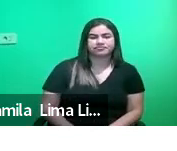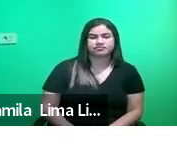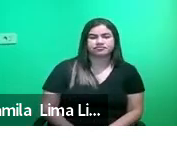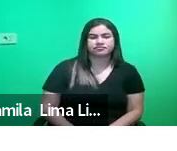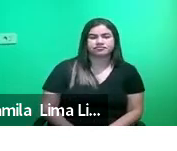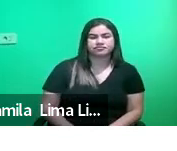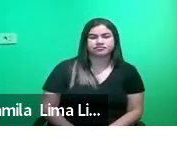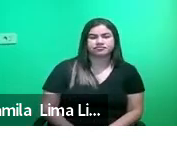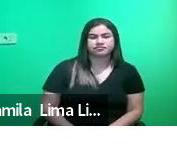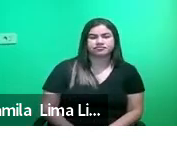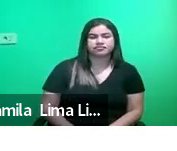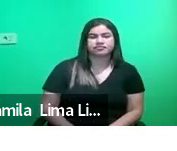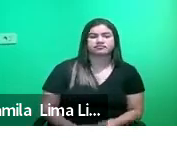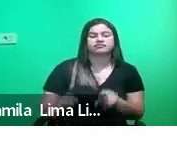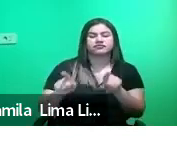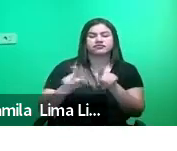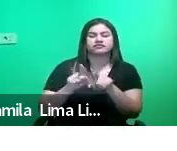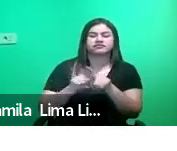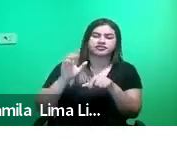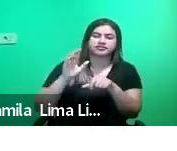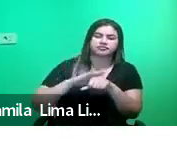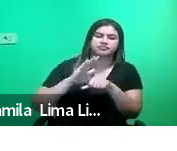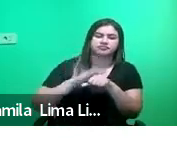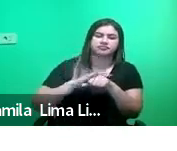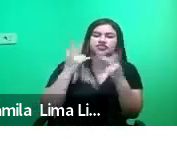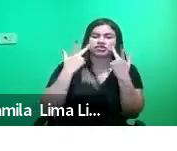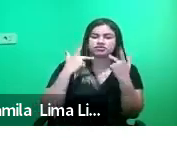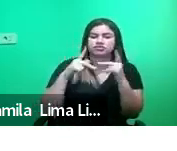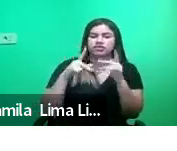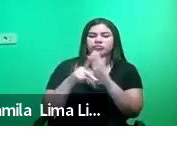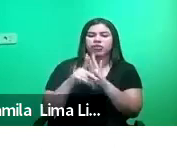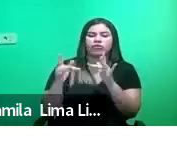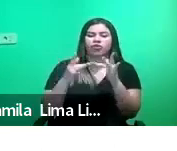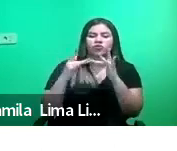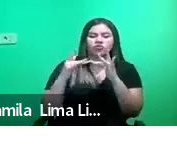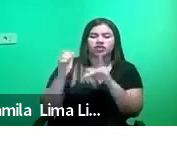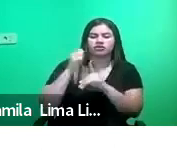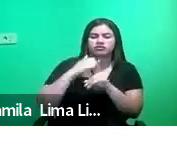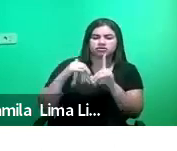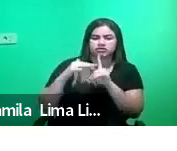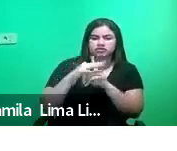forms of social contact. Contact Contact without a long n animal behavior , but